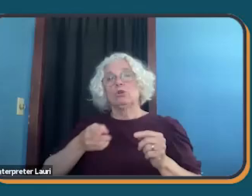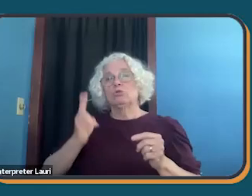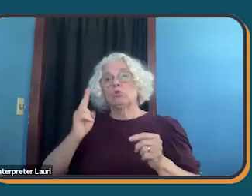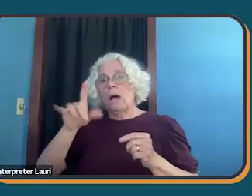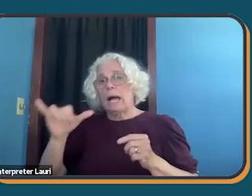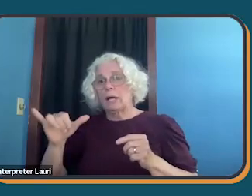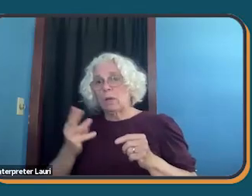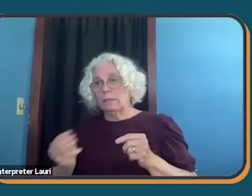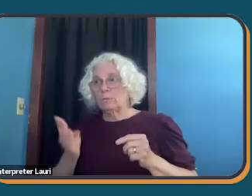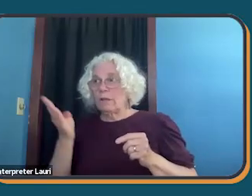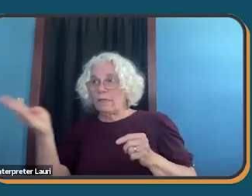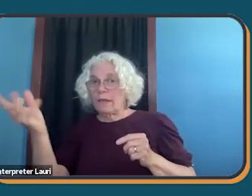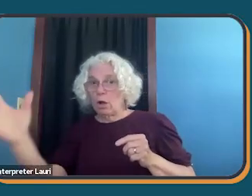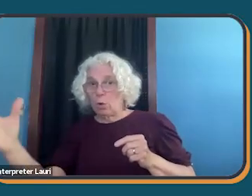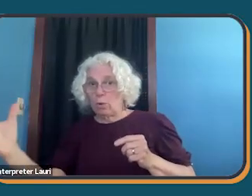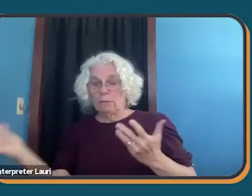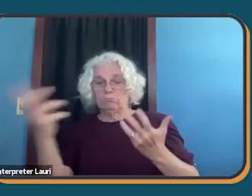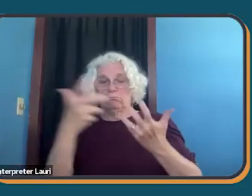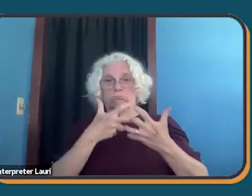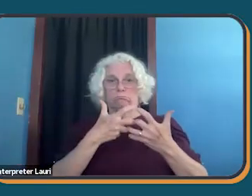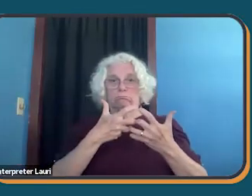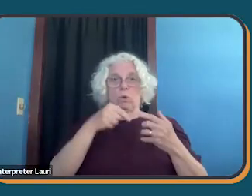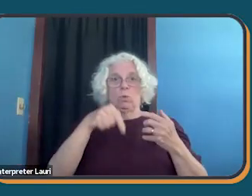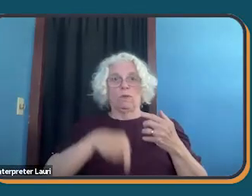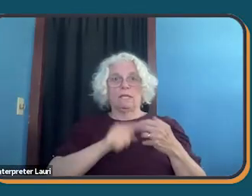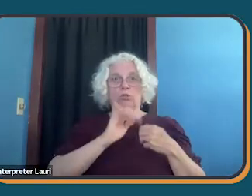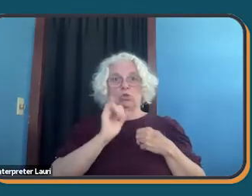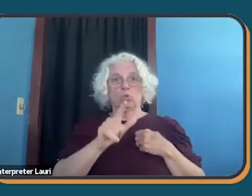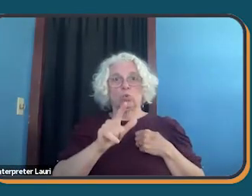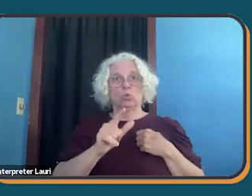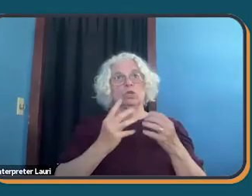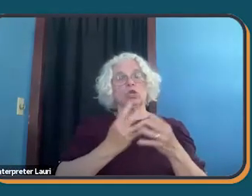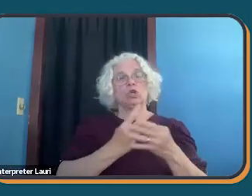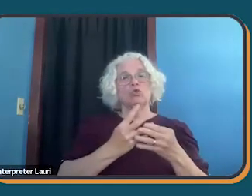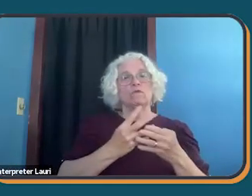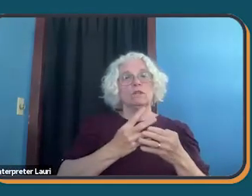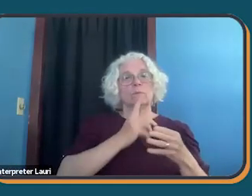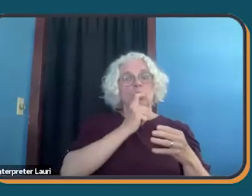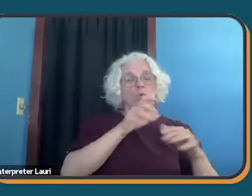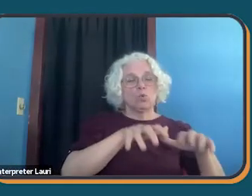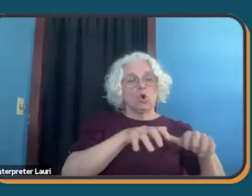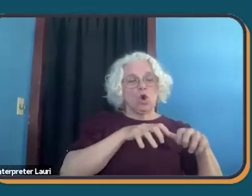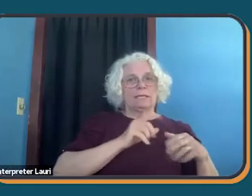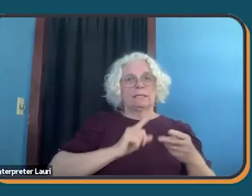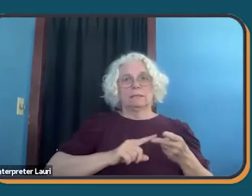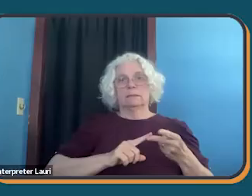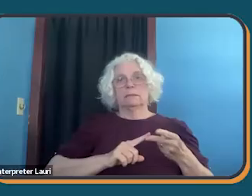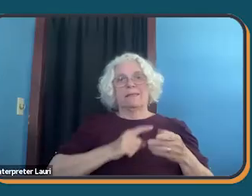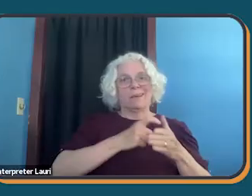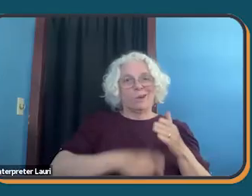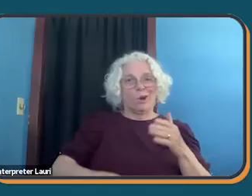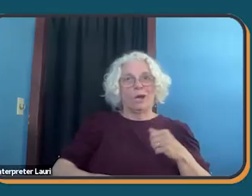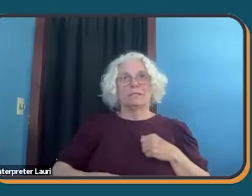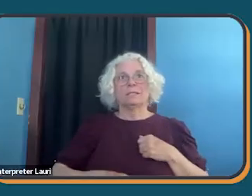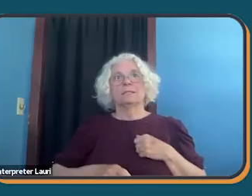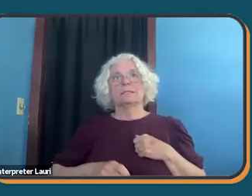Users can filter by audience, cost, CME availability,